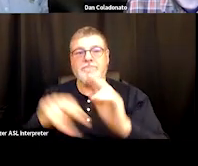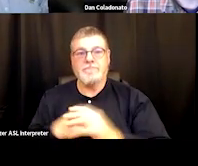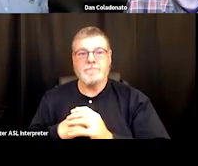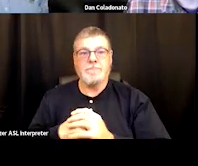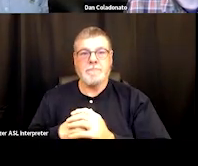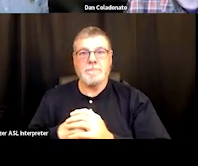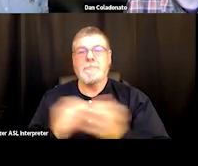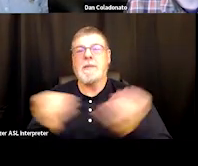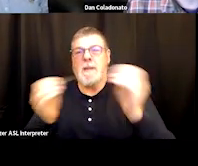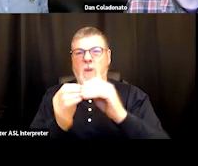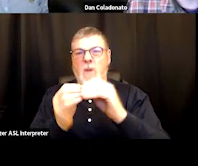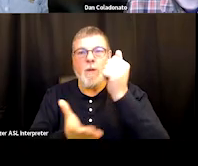More approvals is what I mean by that.